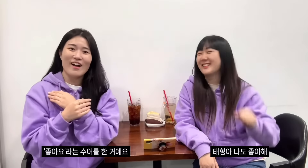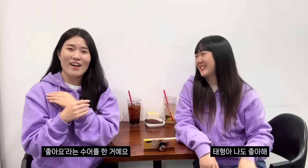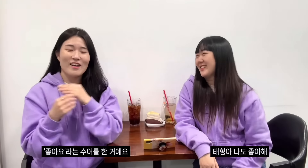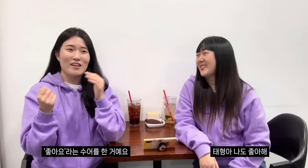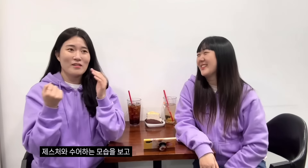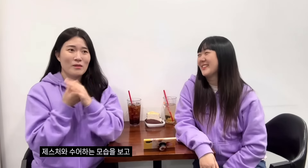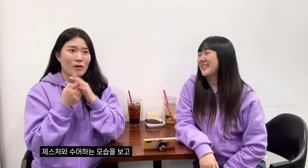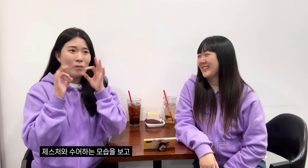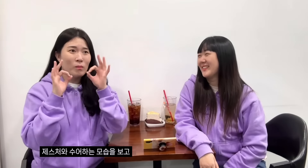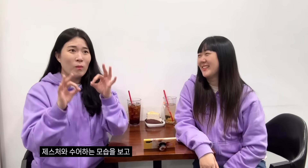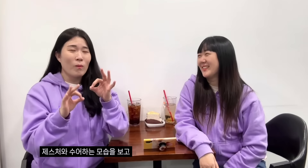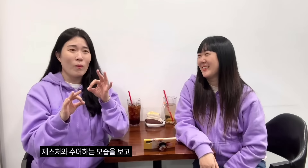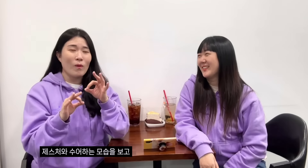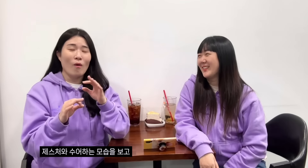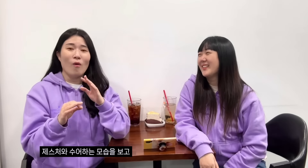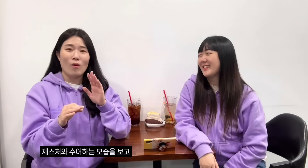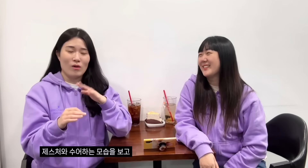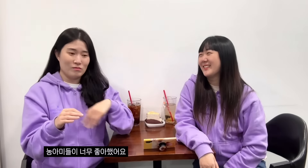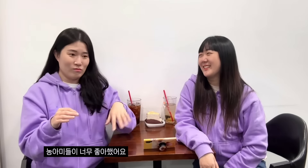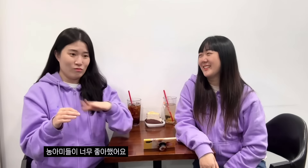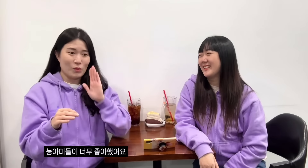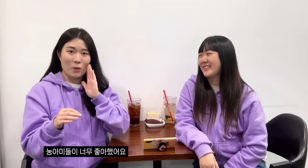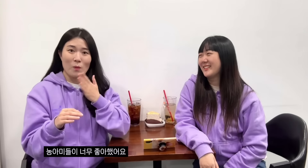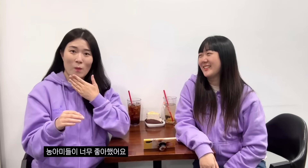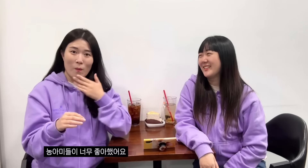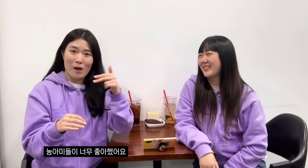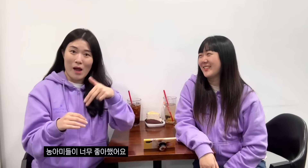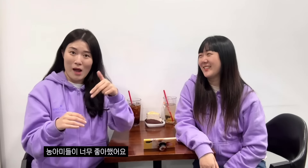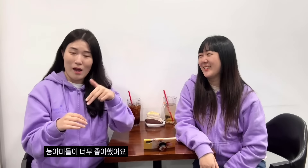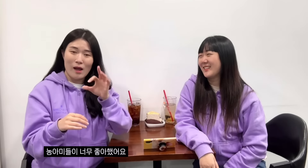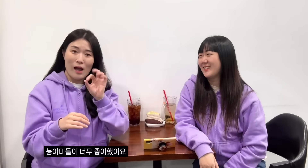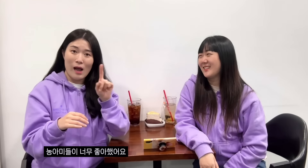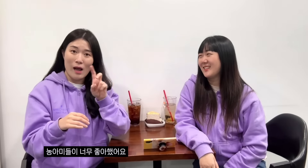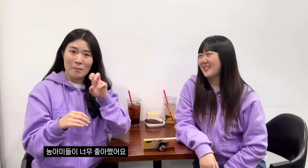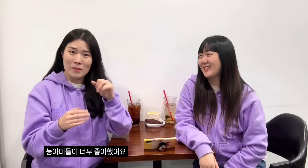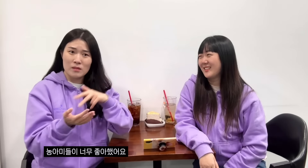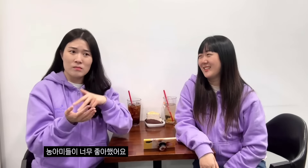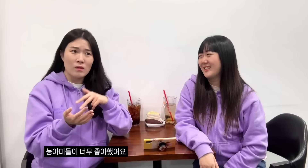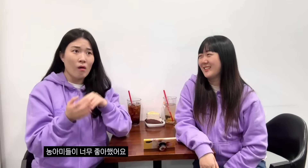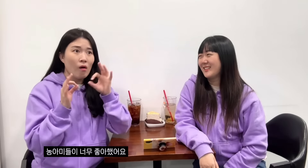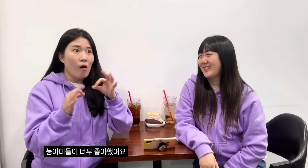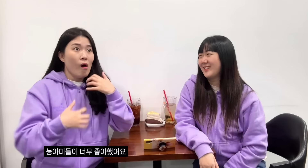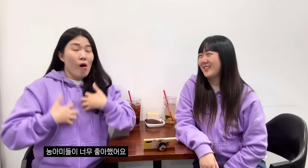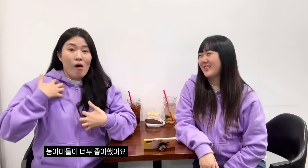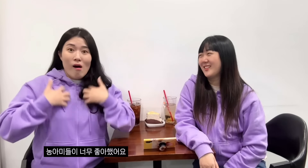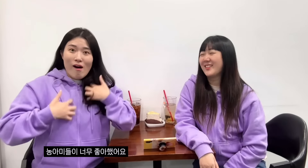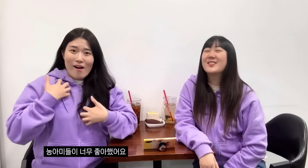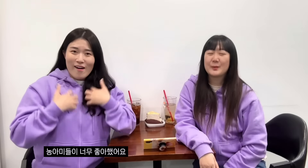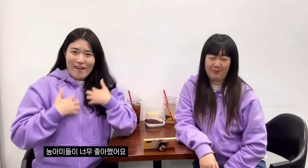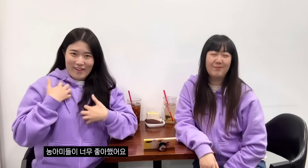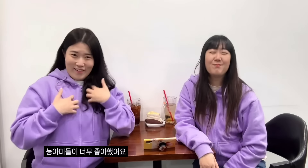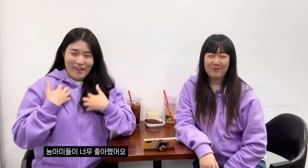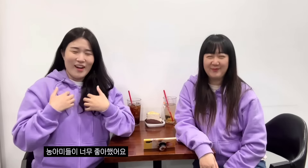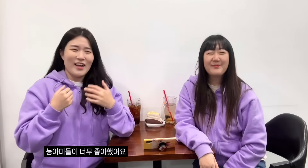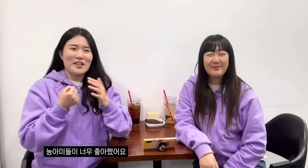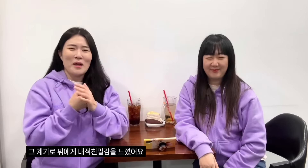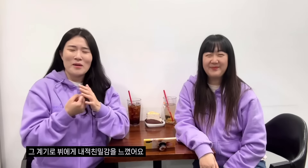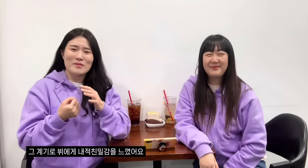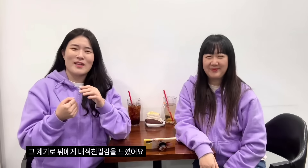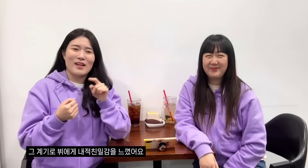Taehyung I like you too Seeing the gestures and sign language, the deaf army really liked it.